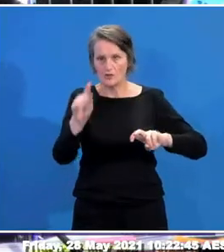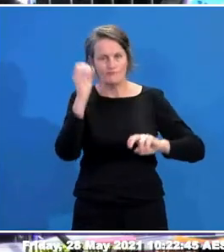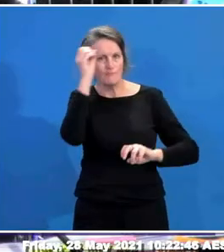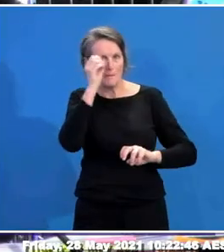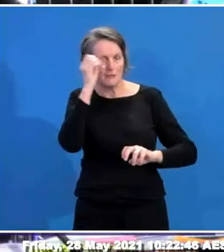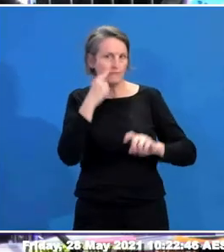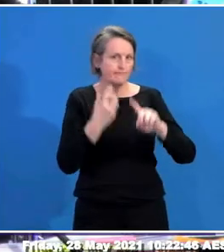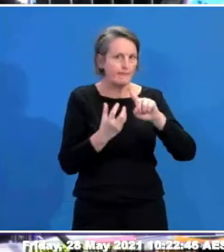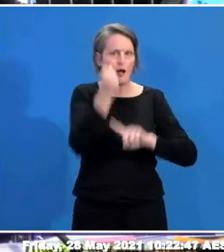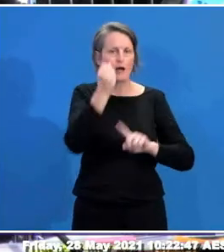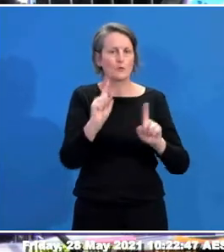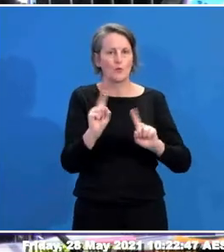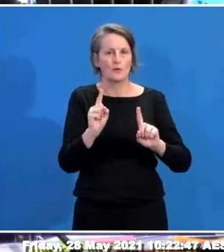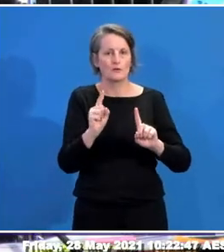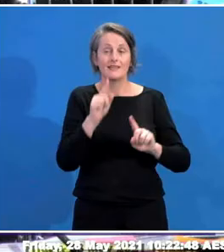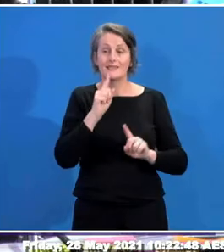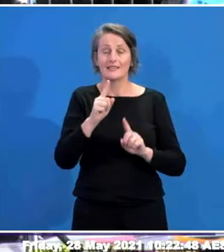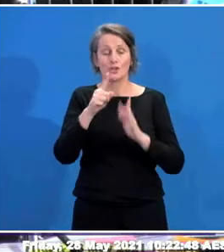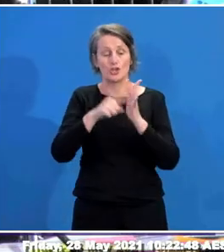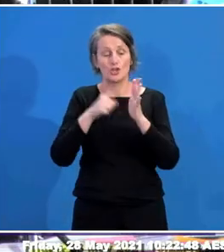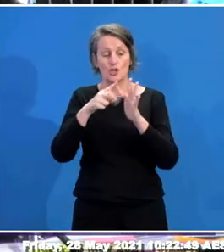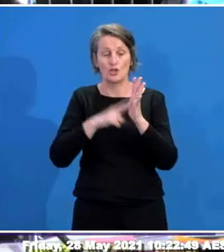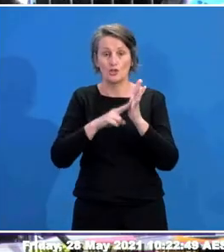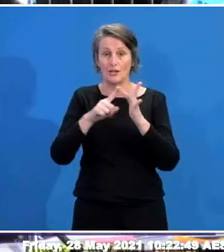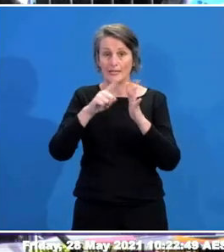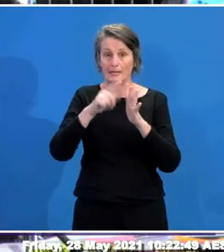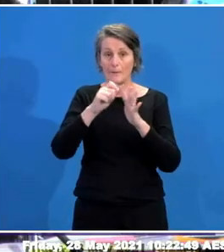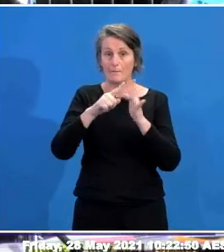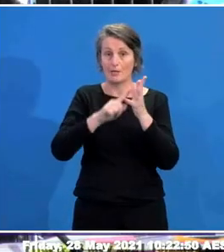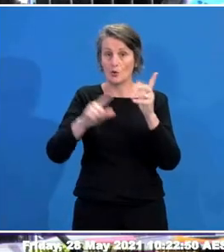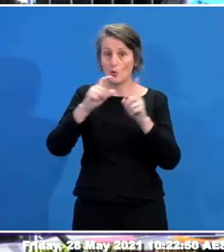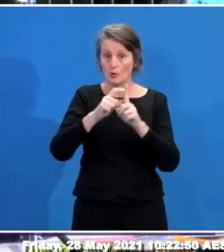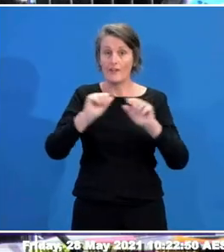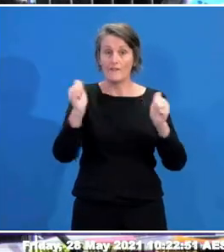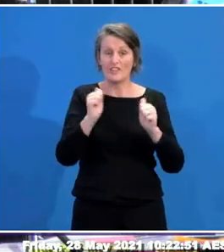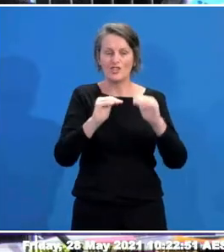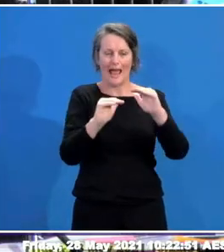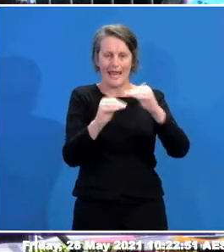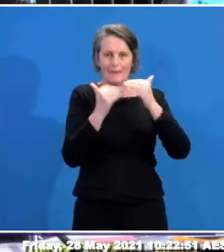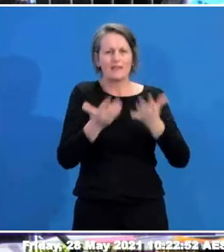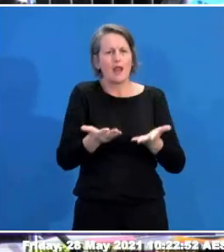Independent investigator Jennifer Piaud conducted a limited desktop review --- "As well as" ---